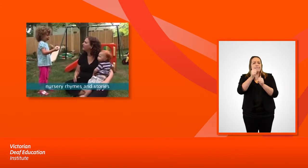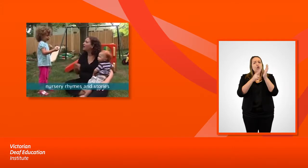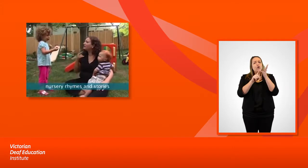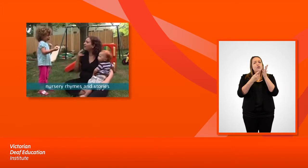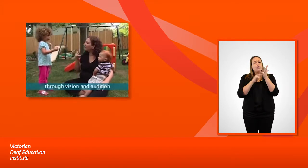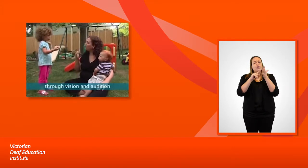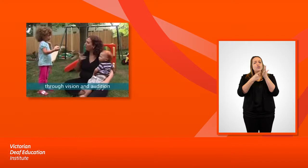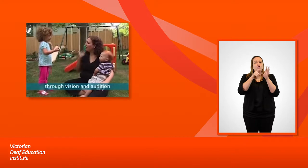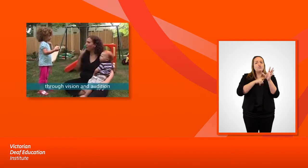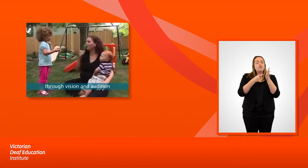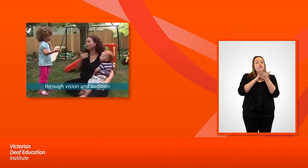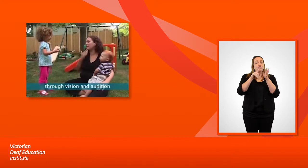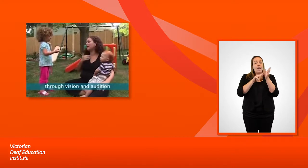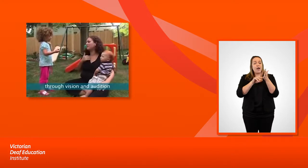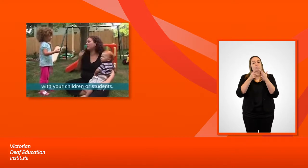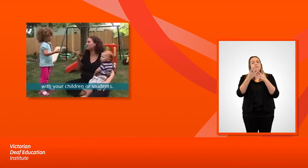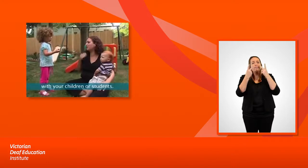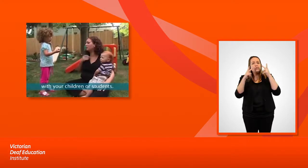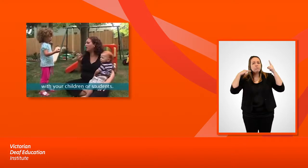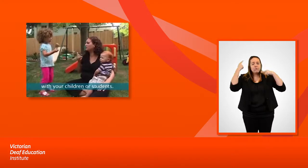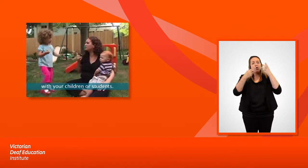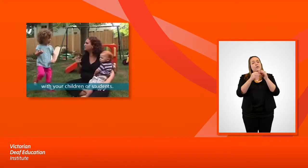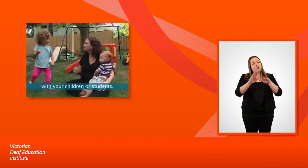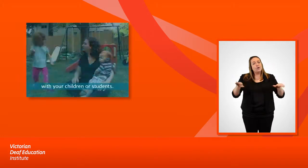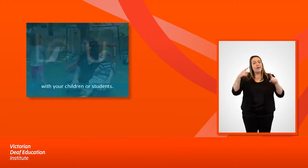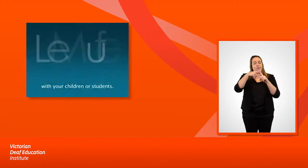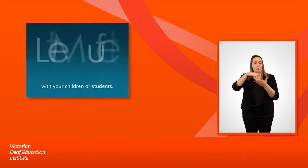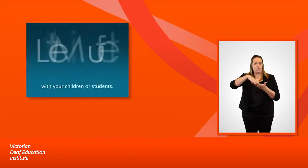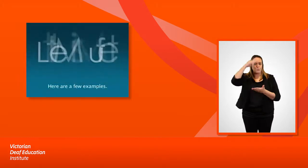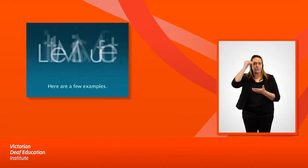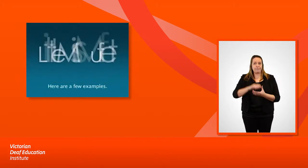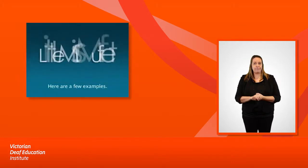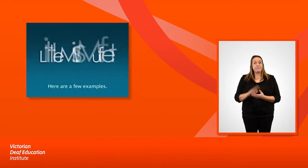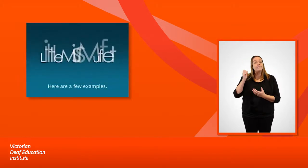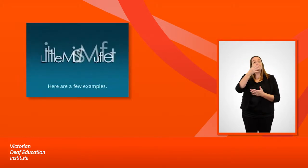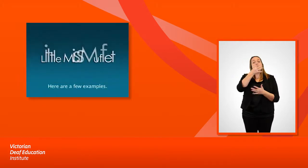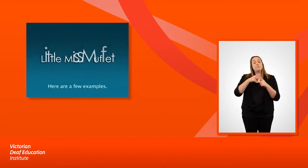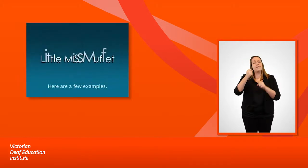through vision and audition with your children or students. Here are a few examples.